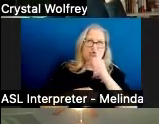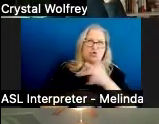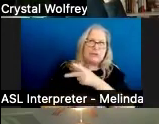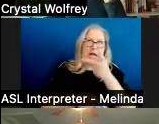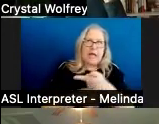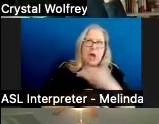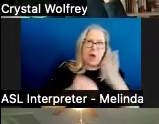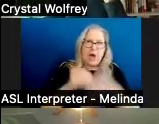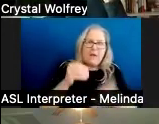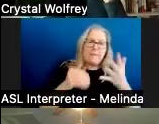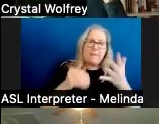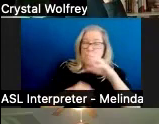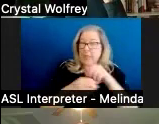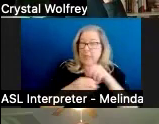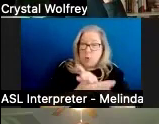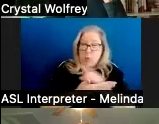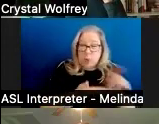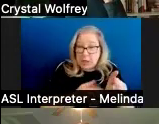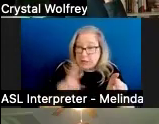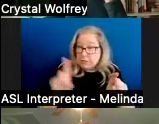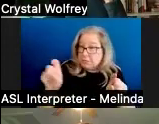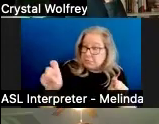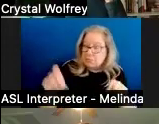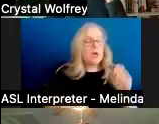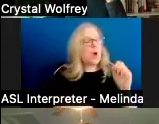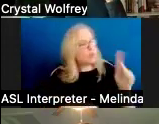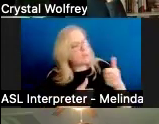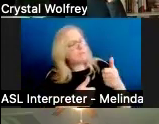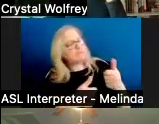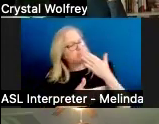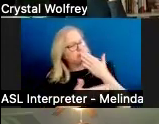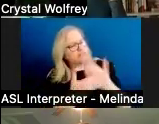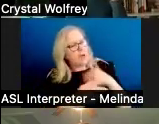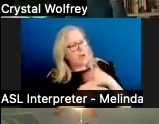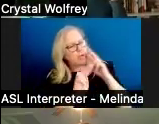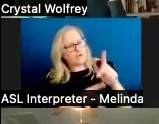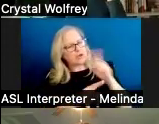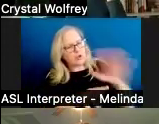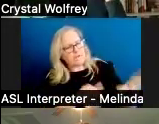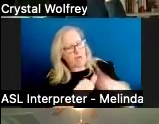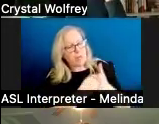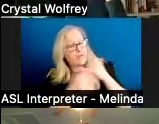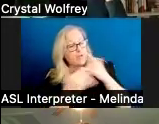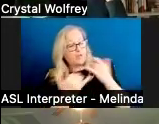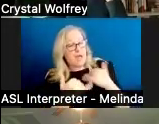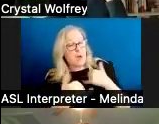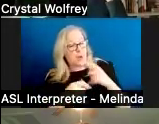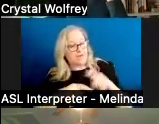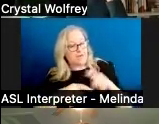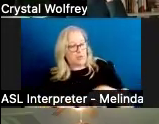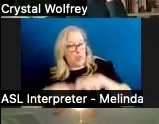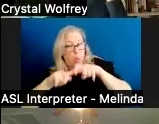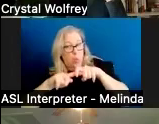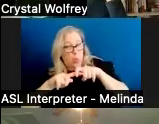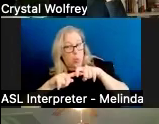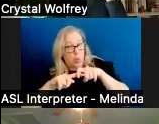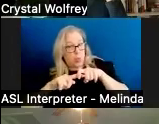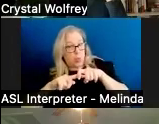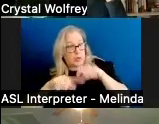probably within the week? Crystal Wolfrey: Okay. Great. So I will look forward to your follow-up. For right now I'm going to have to put a hold on additional actions on this award